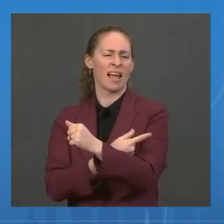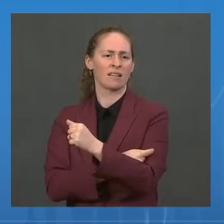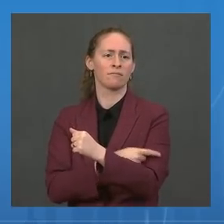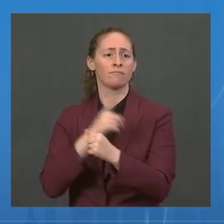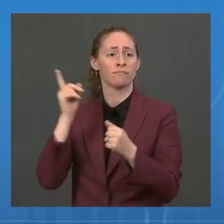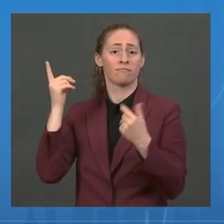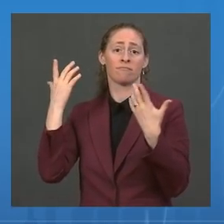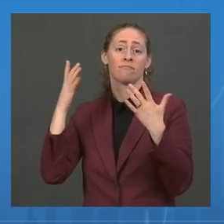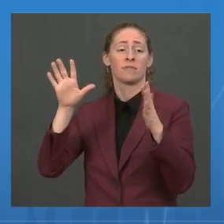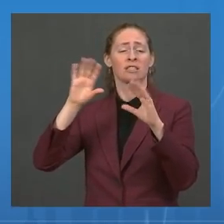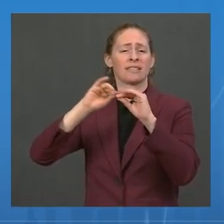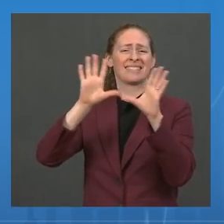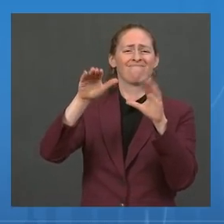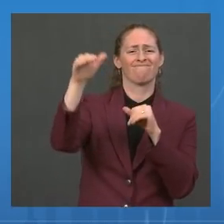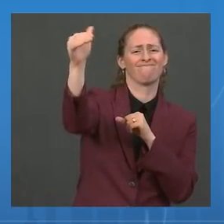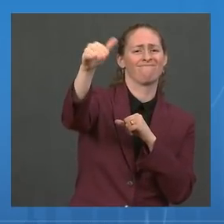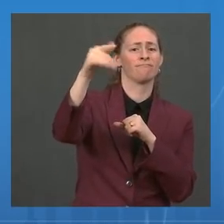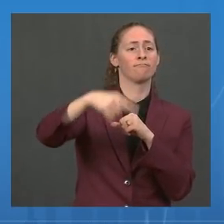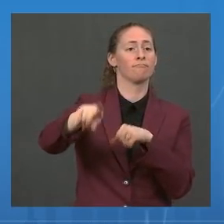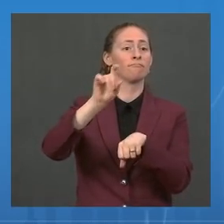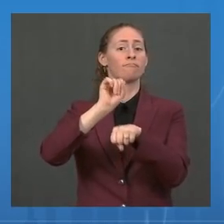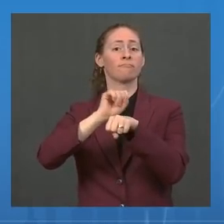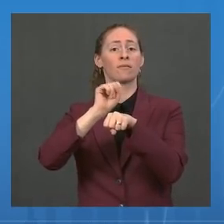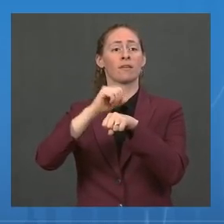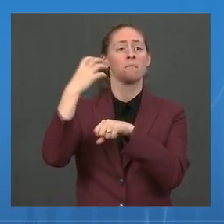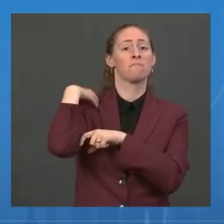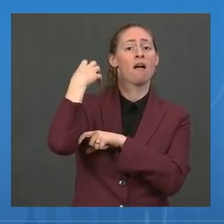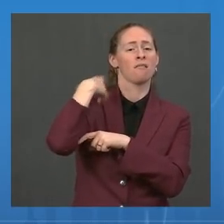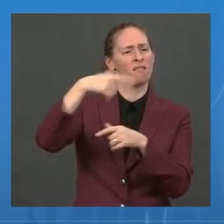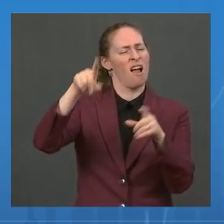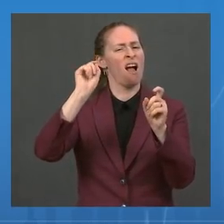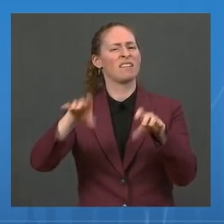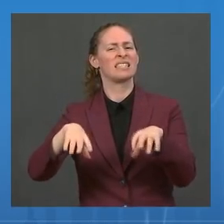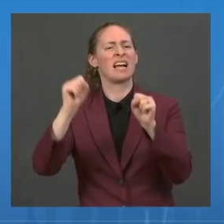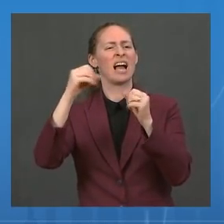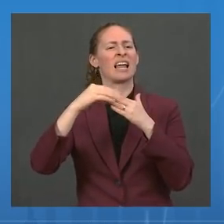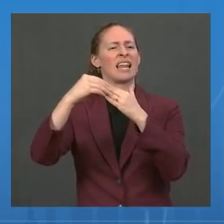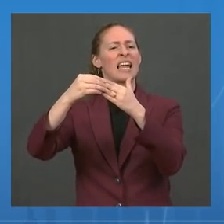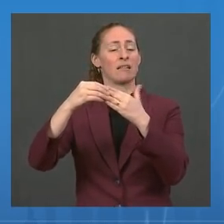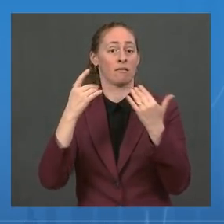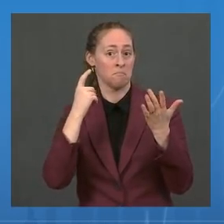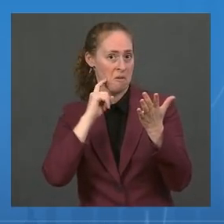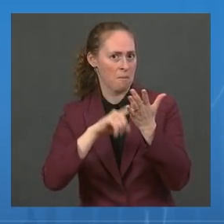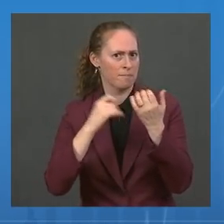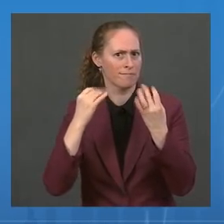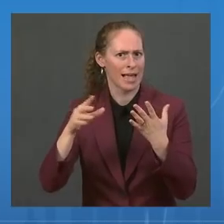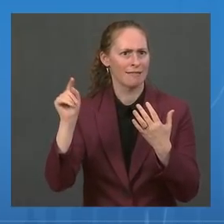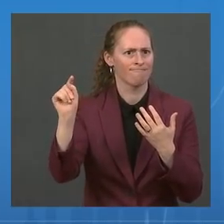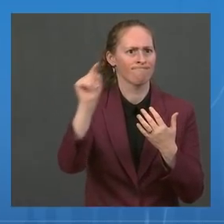to protect their workforce and communities. And employers are doing just that by enacting vaccination requirements.